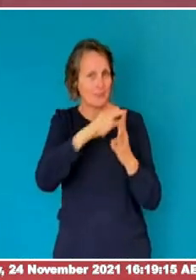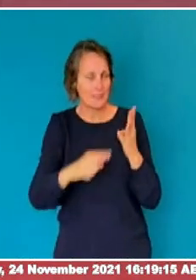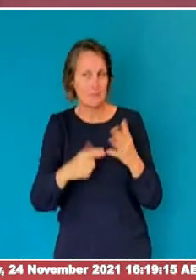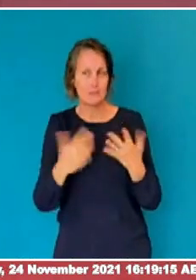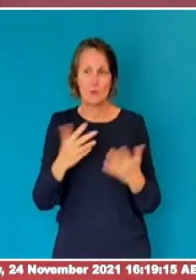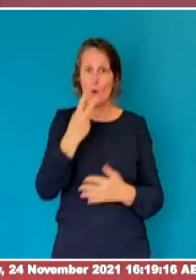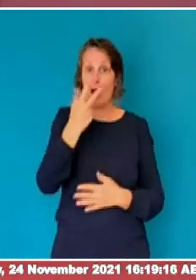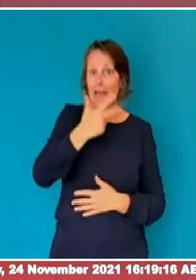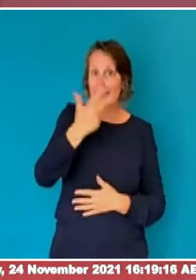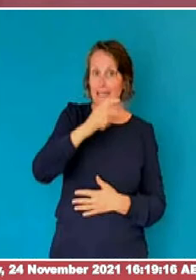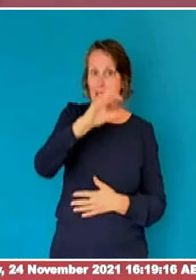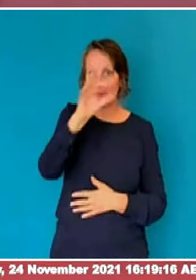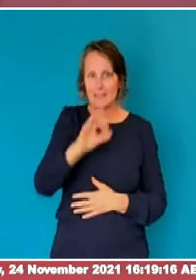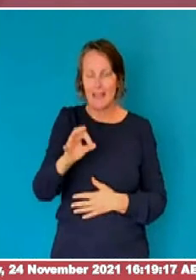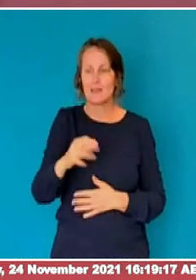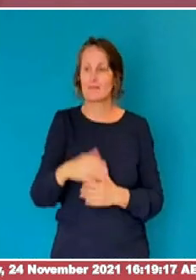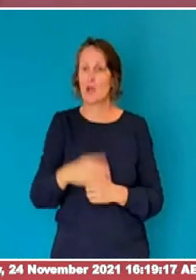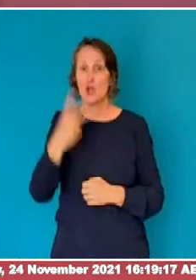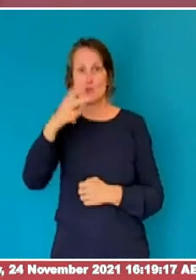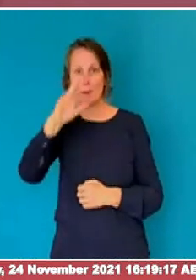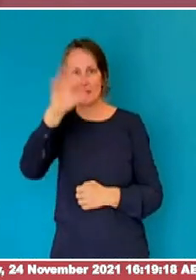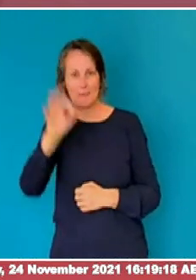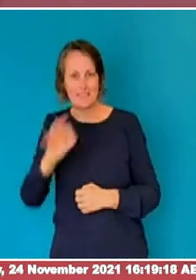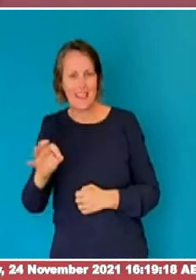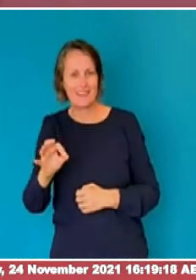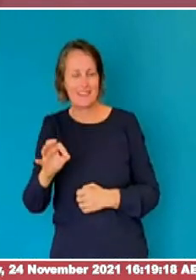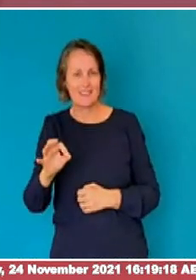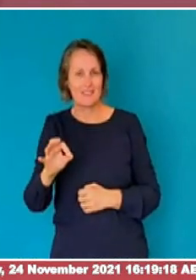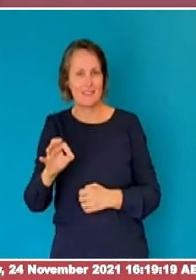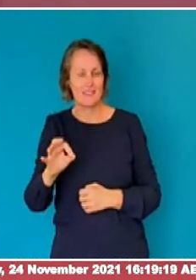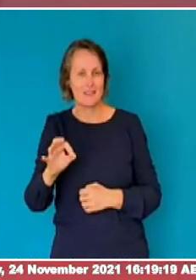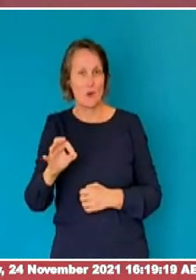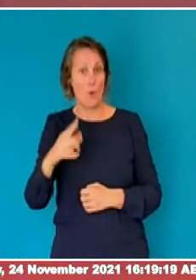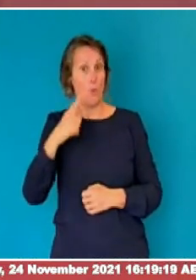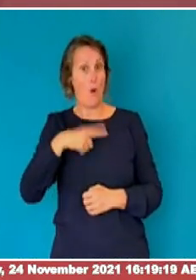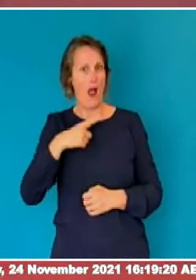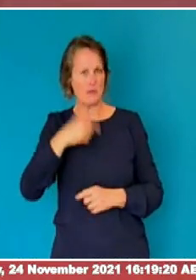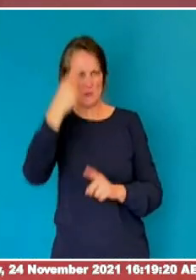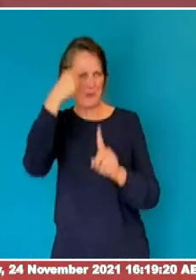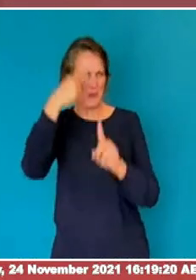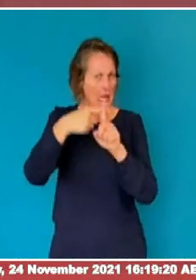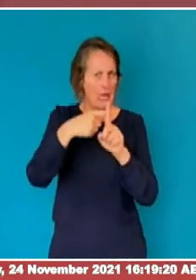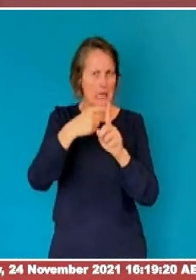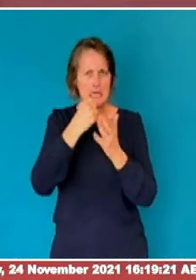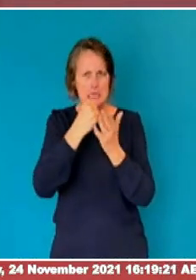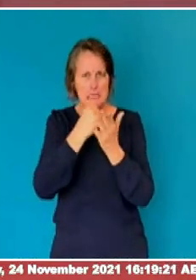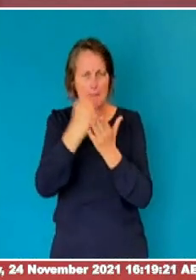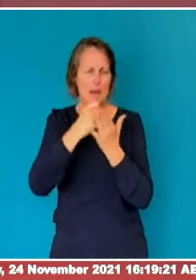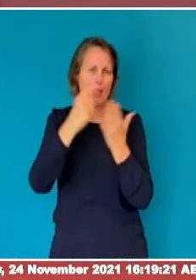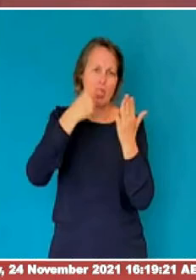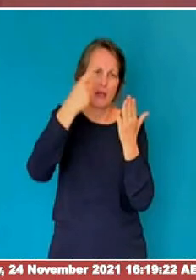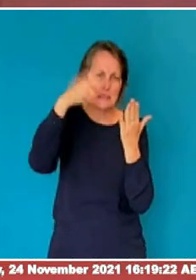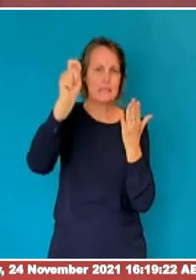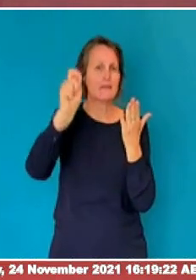done that without focusing on a number. We've done that because people see the ability and not disability.